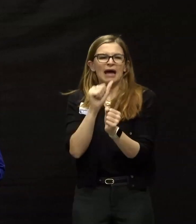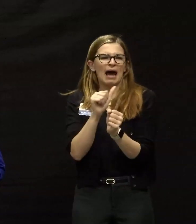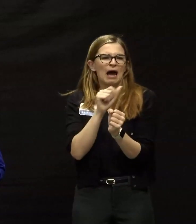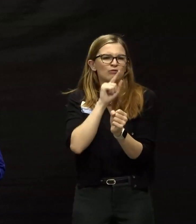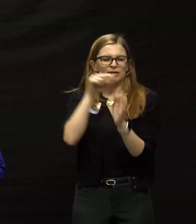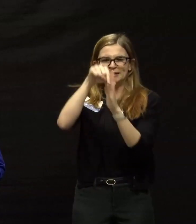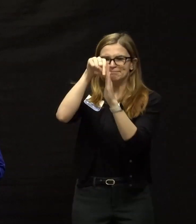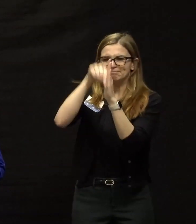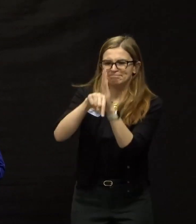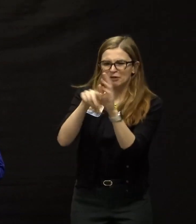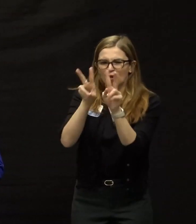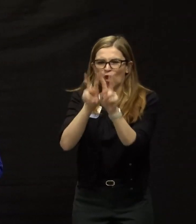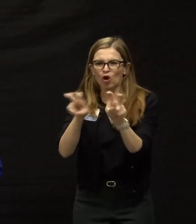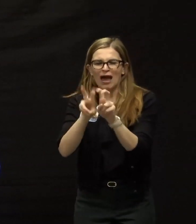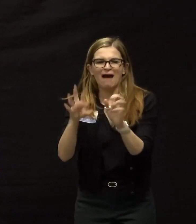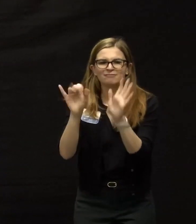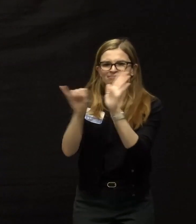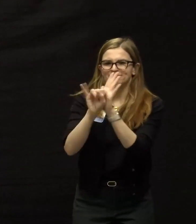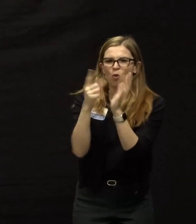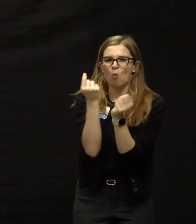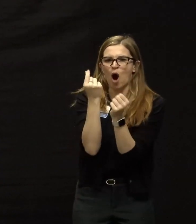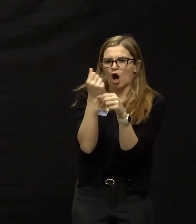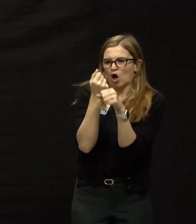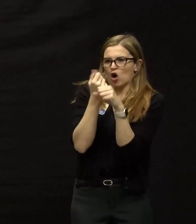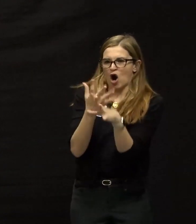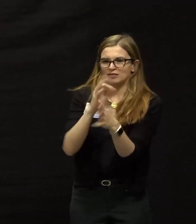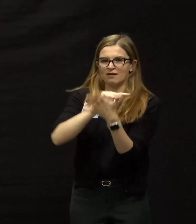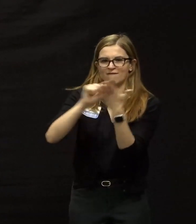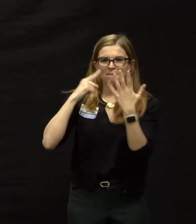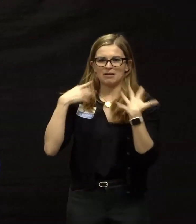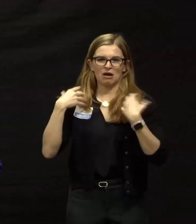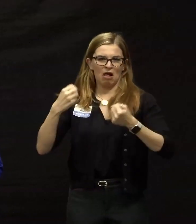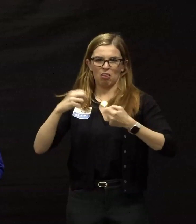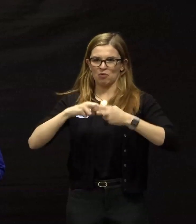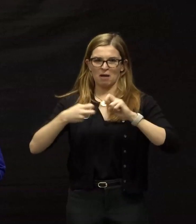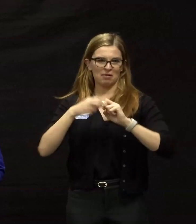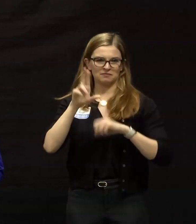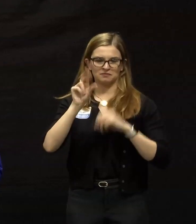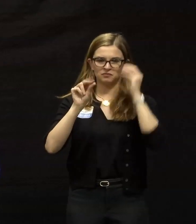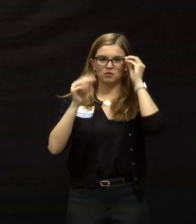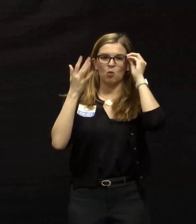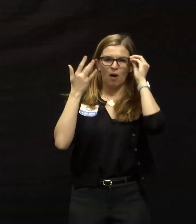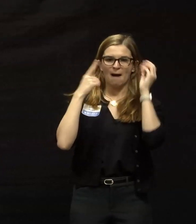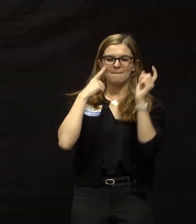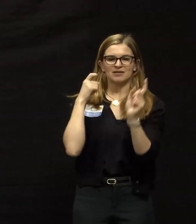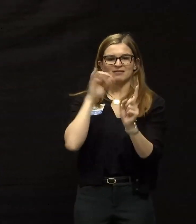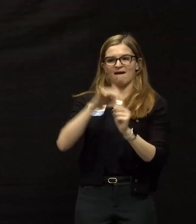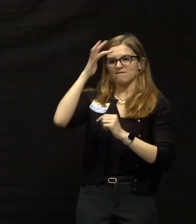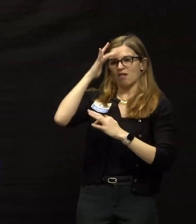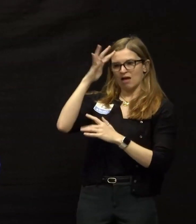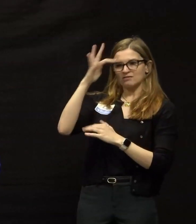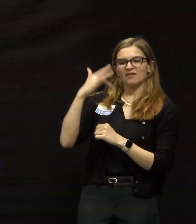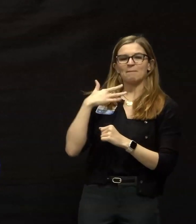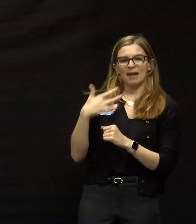traditional models are not very in-depth assessments. They don't really identify the causation for mental health issues.